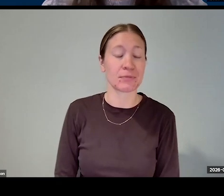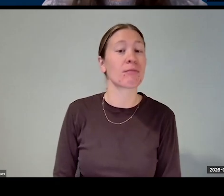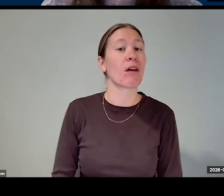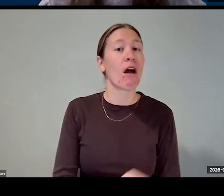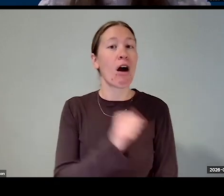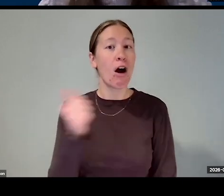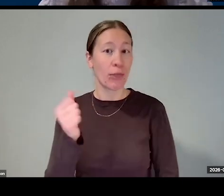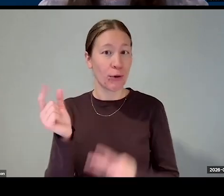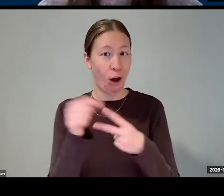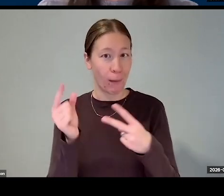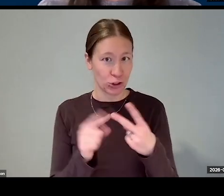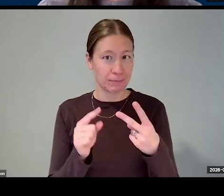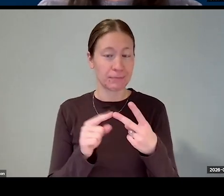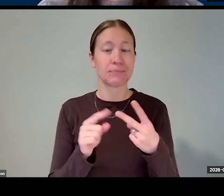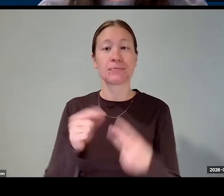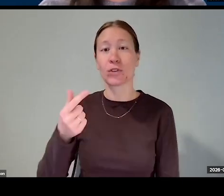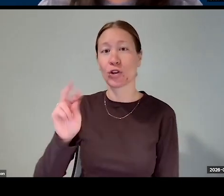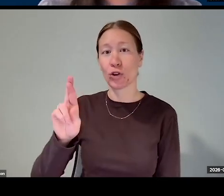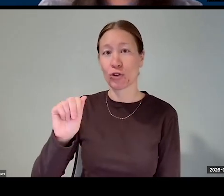as decorative, which we will demonstrate soon.